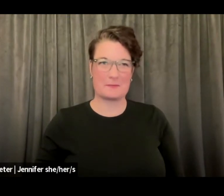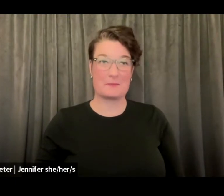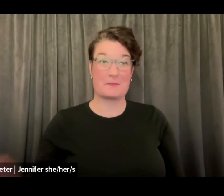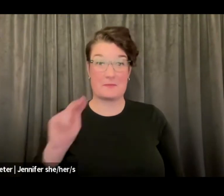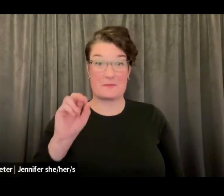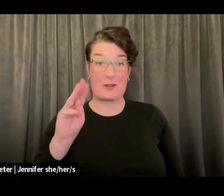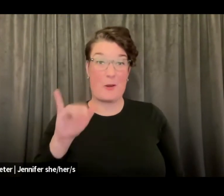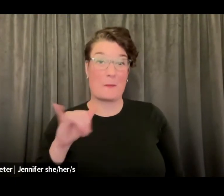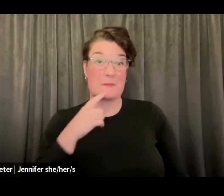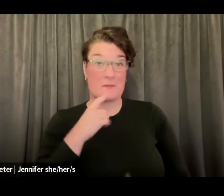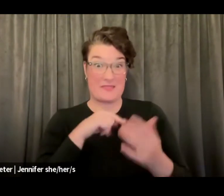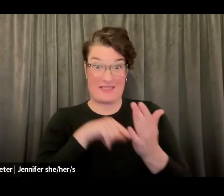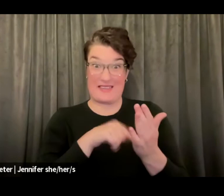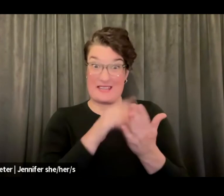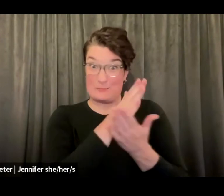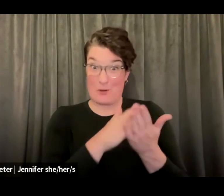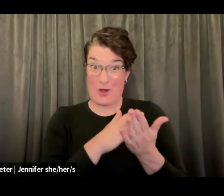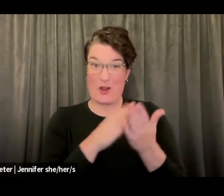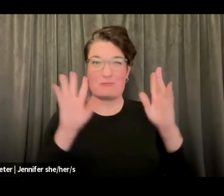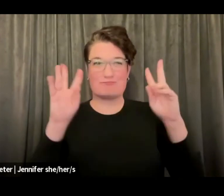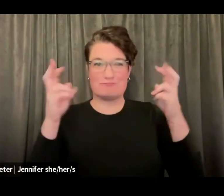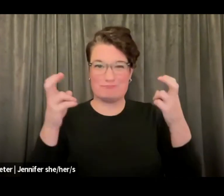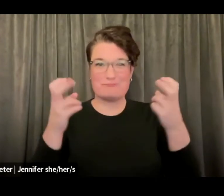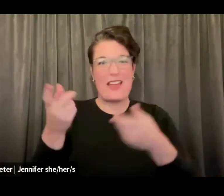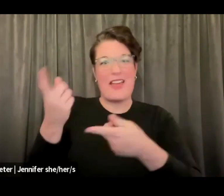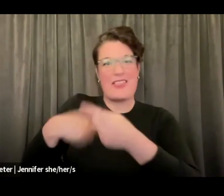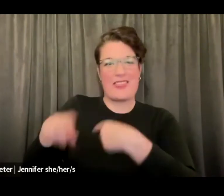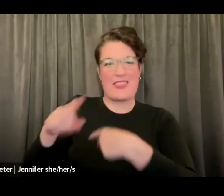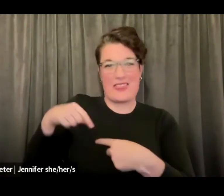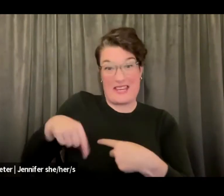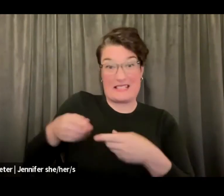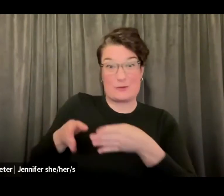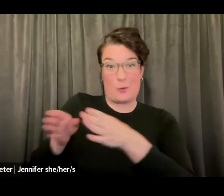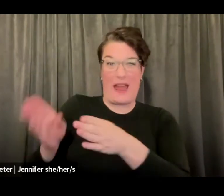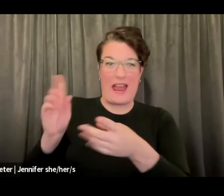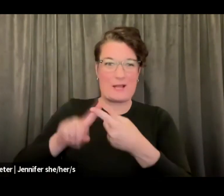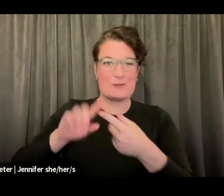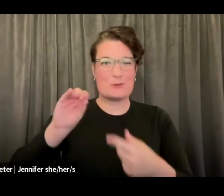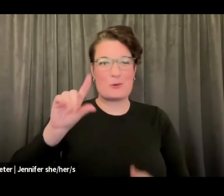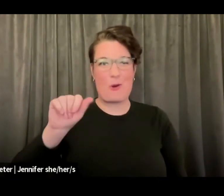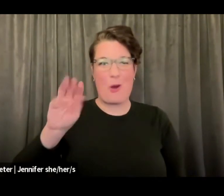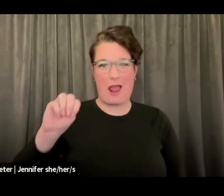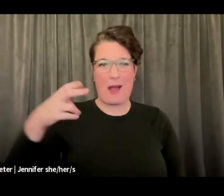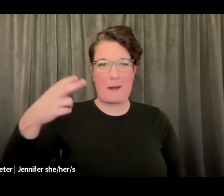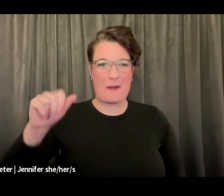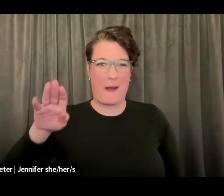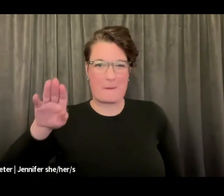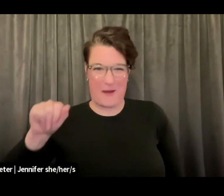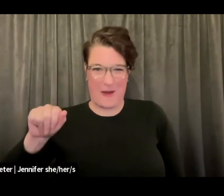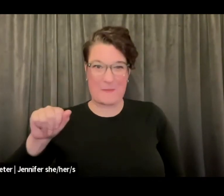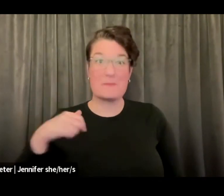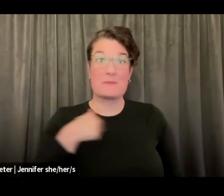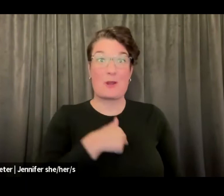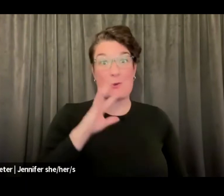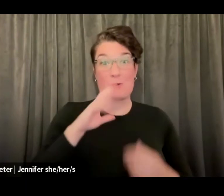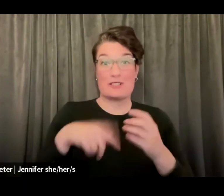Nomy: So this segment is called this way to Olam Haba. And this is where we get to talk about cool projects that are dreaming